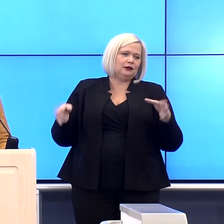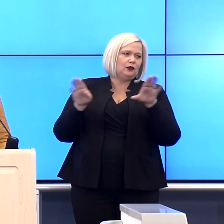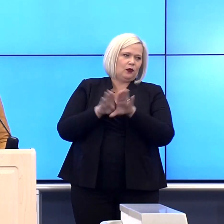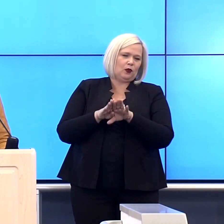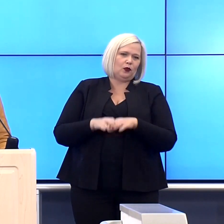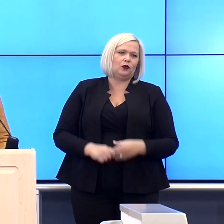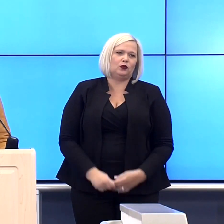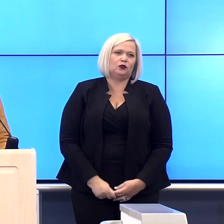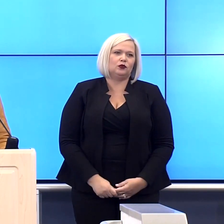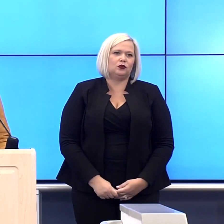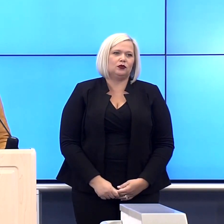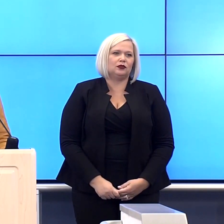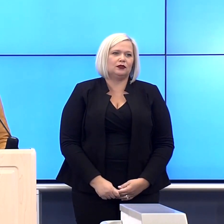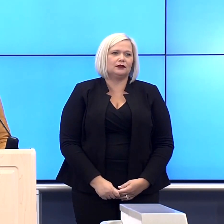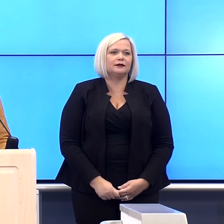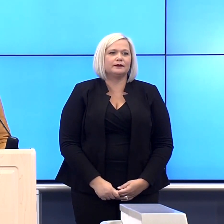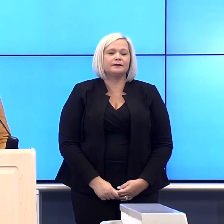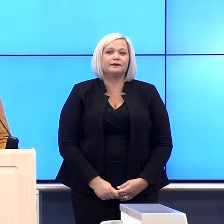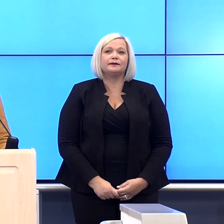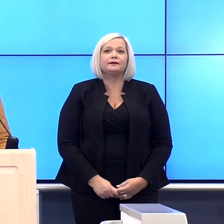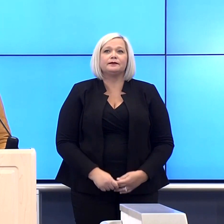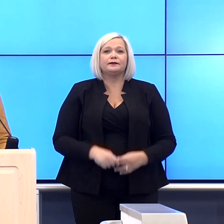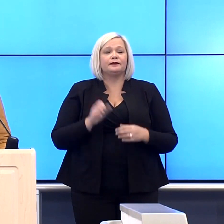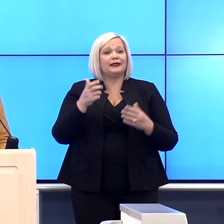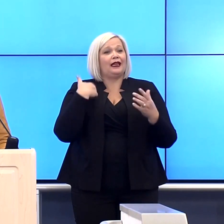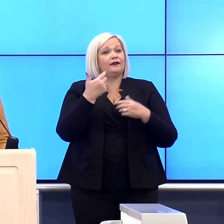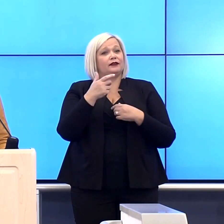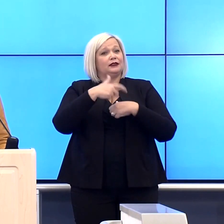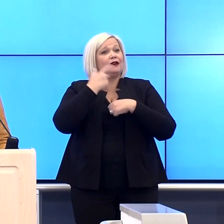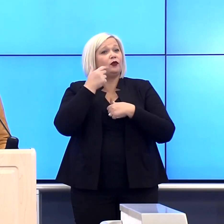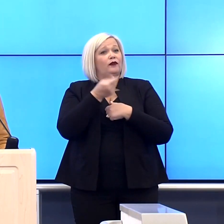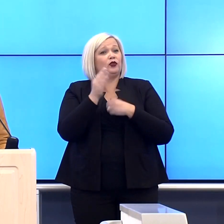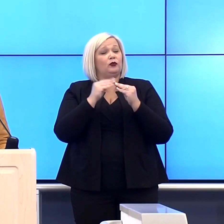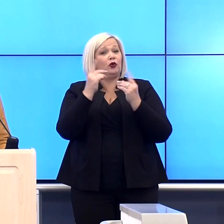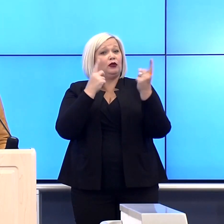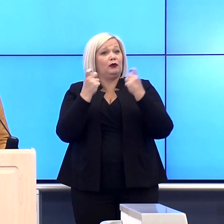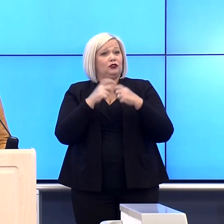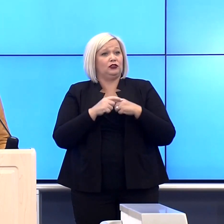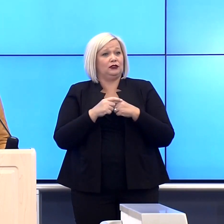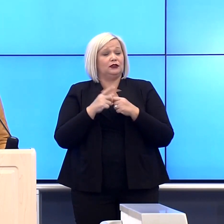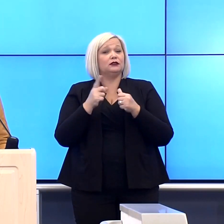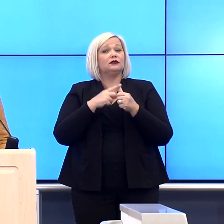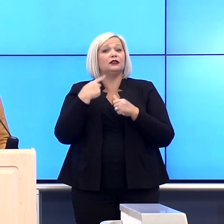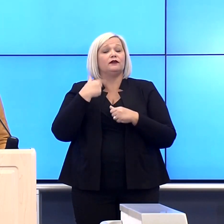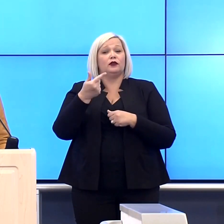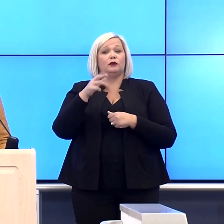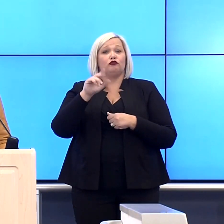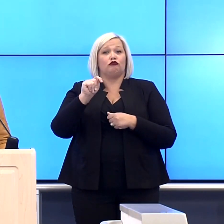THINGS WE CAN DO, WITH AS MUCH COVID SPREAD AS WE HAVE. COVID SPREAD AS WE HAVE. >> ALL RIGHT. ALL RIGHT. WE’VE GOT TIME FOR JUST A FEW WE’VE GOT TIME FOR JUST A FEW MORE. MORE. SO THE NEXT QUESTION WILL COME